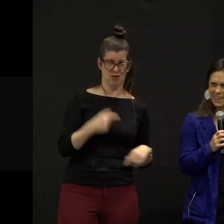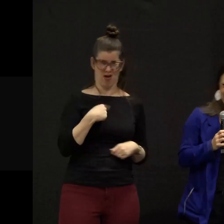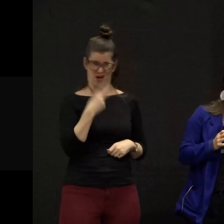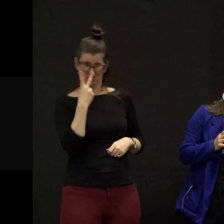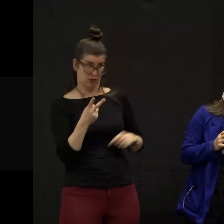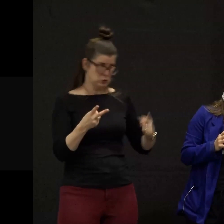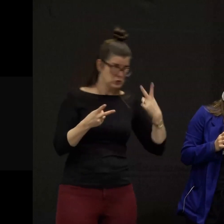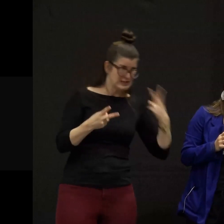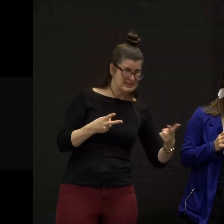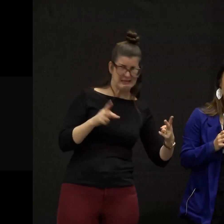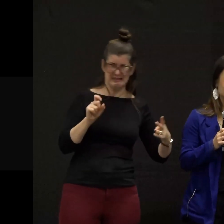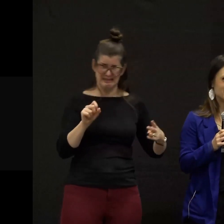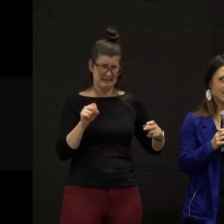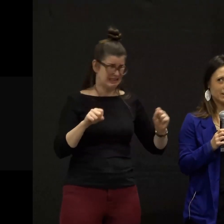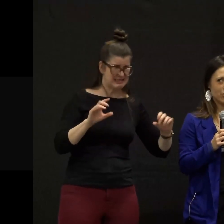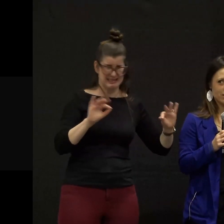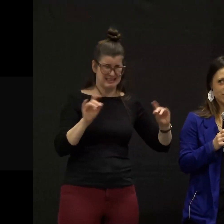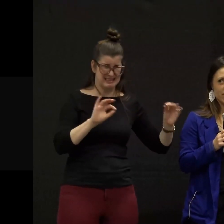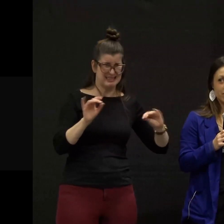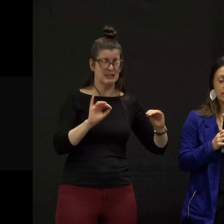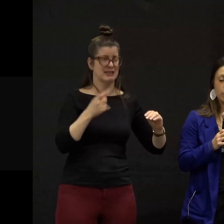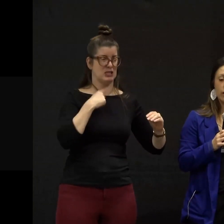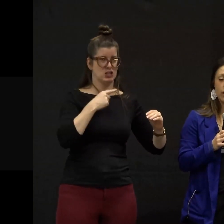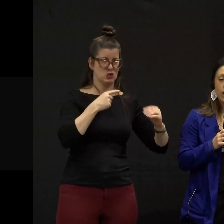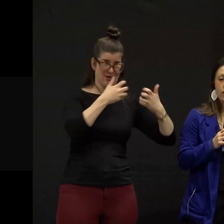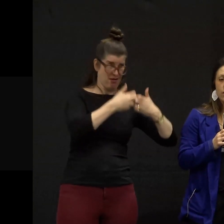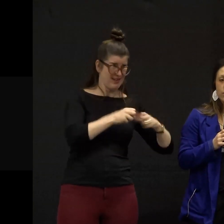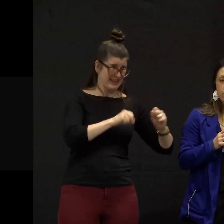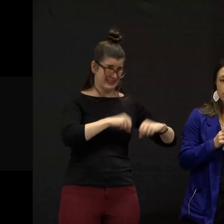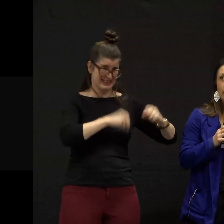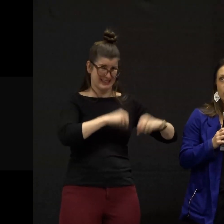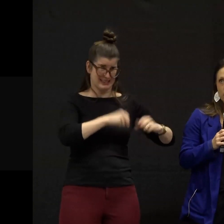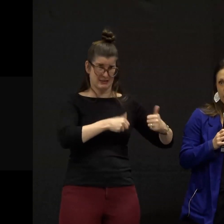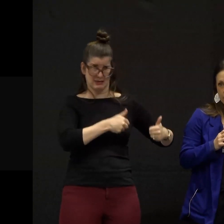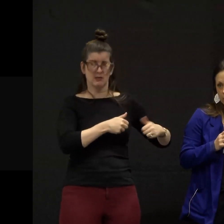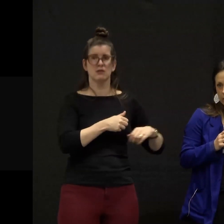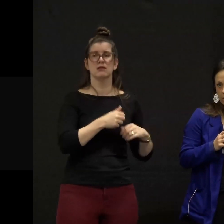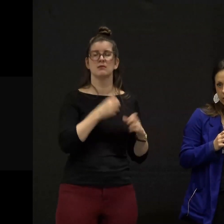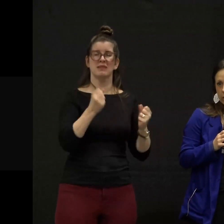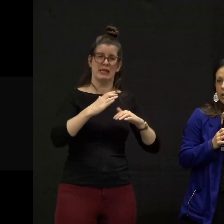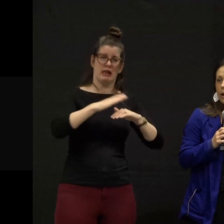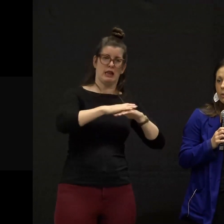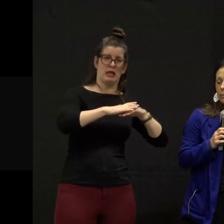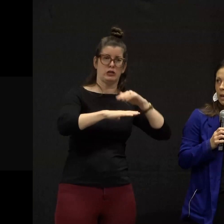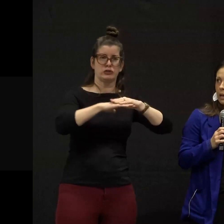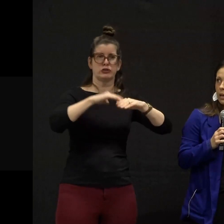I think I saw that. I need to kind of cross-reference. But there's layers of observation that we make